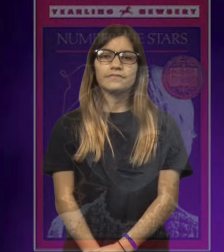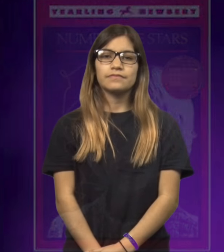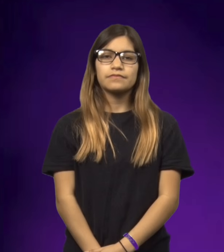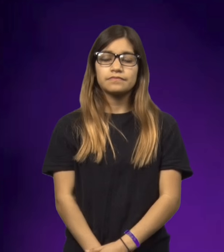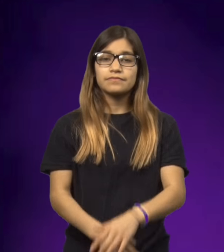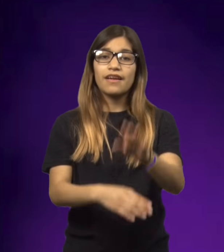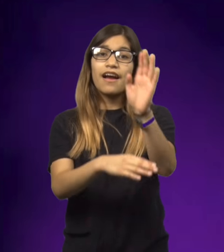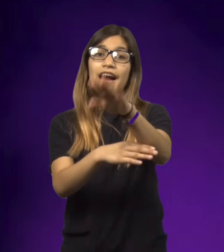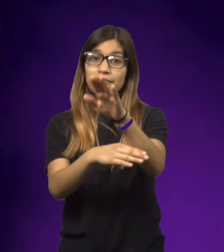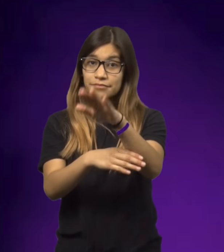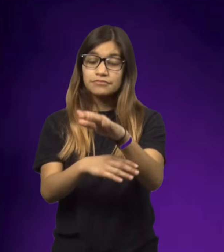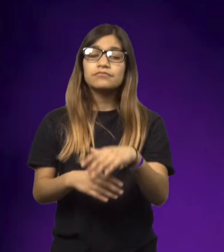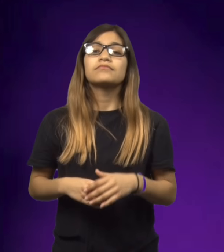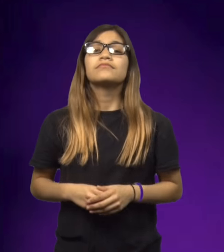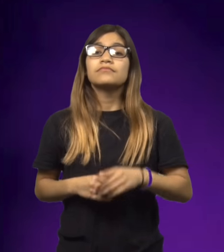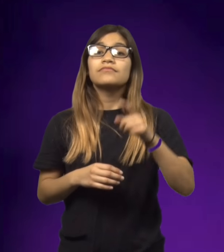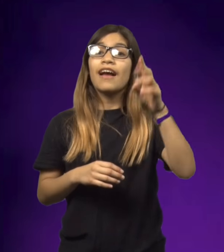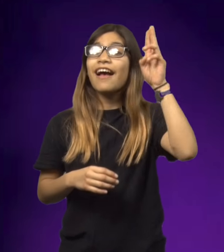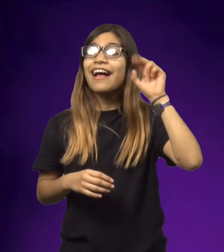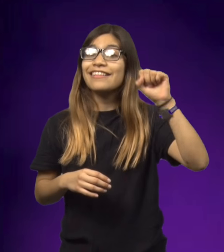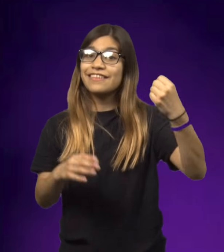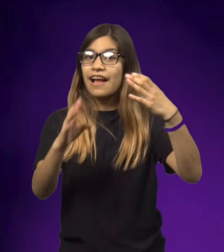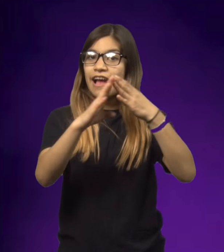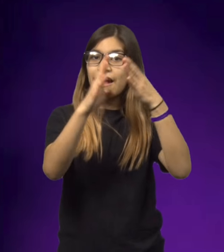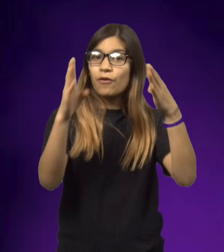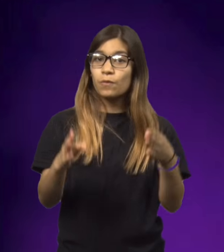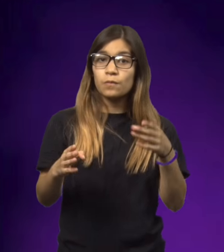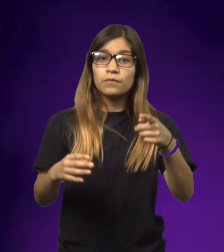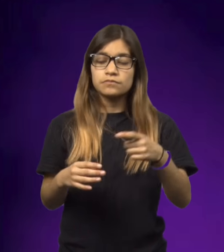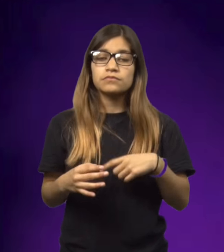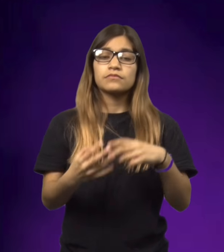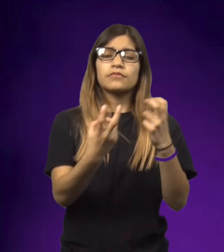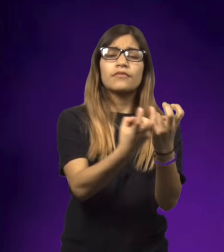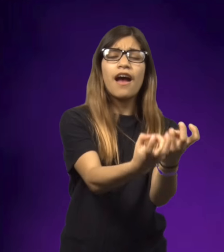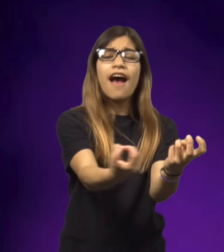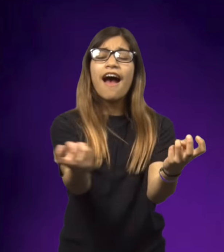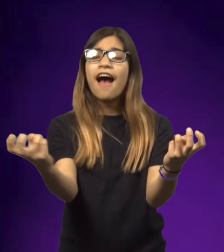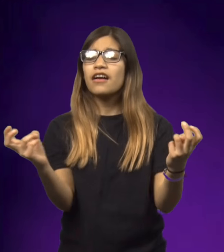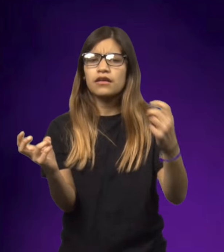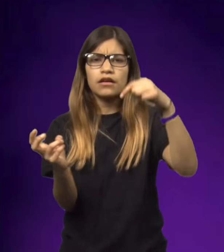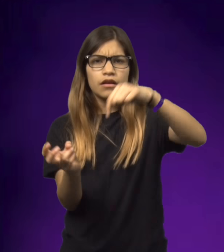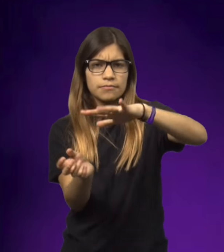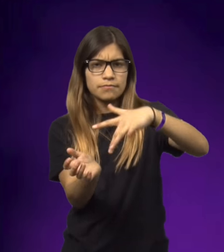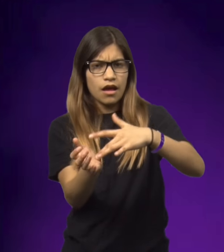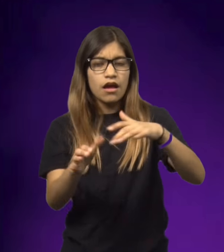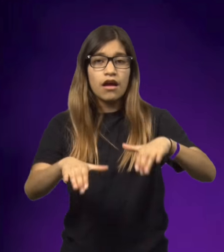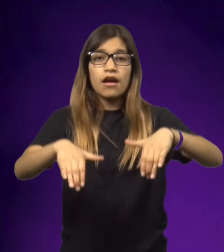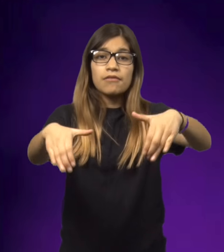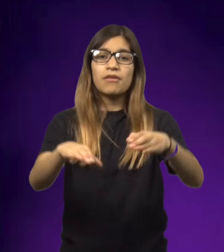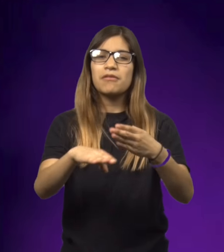Late that afternoon at Uncle Henrik's house, there were people sitting